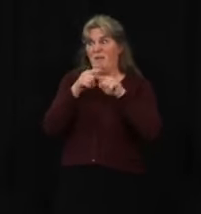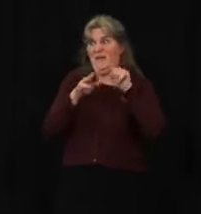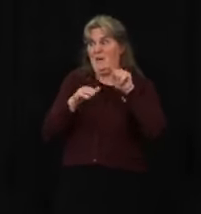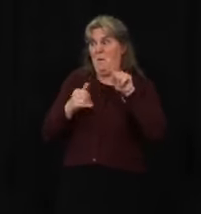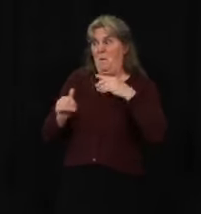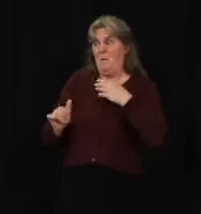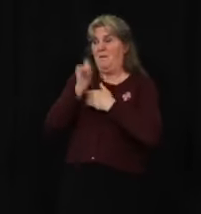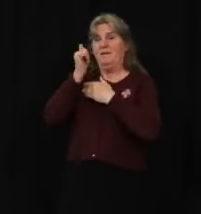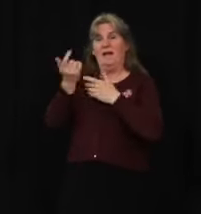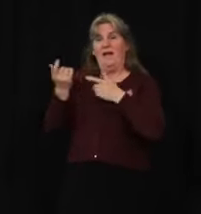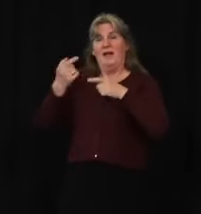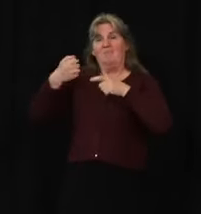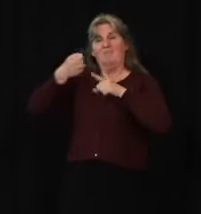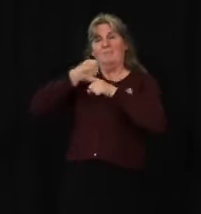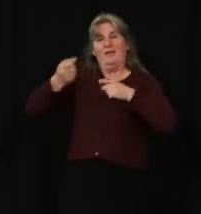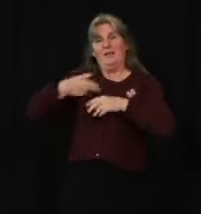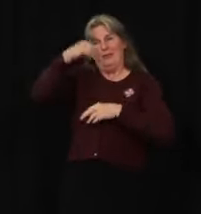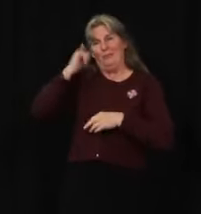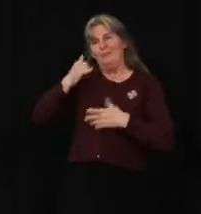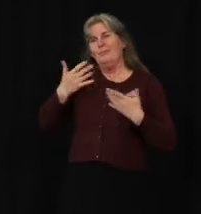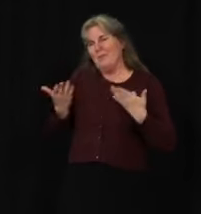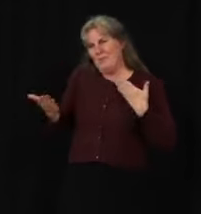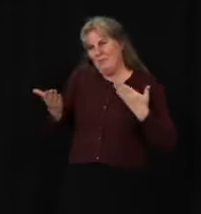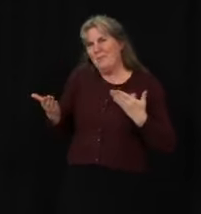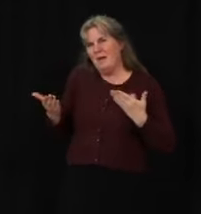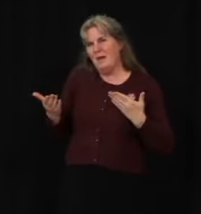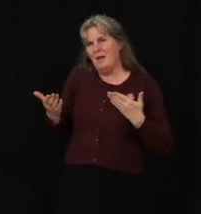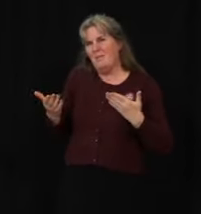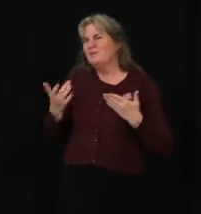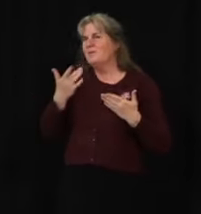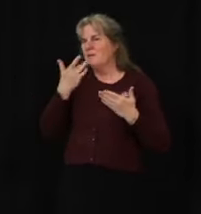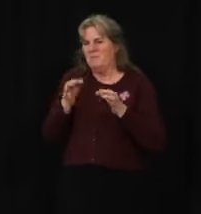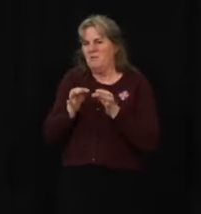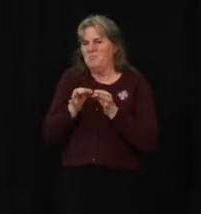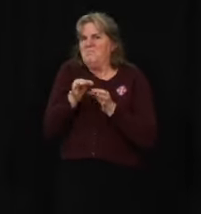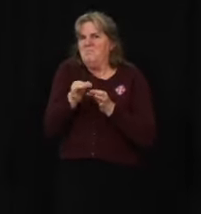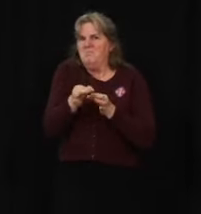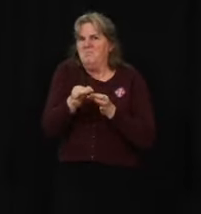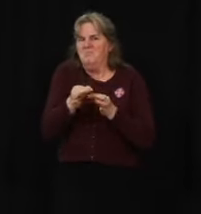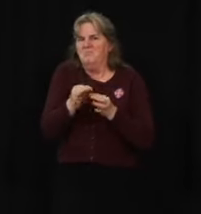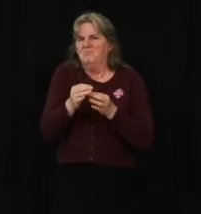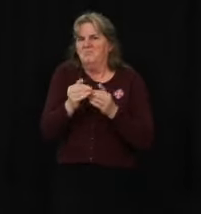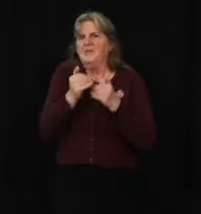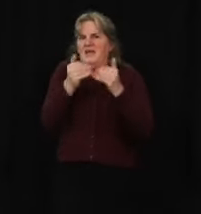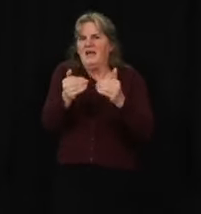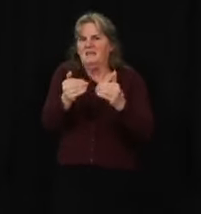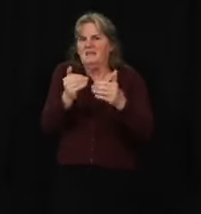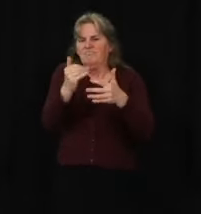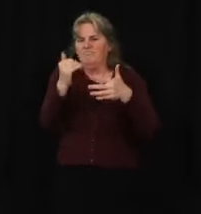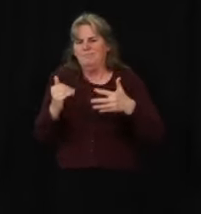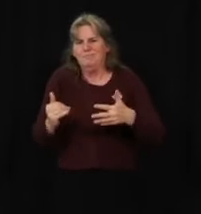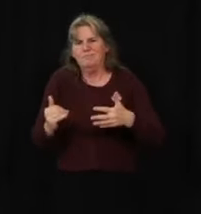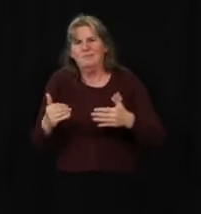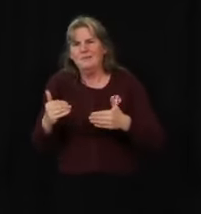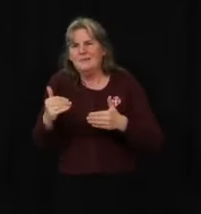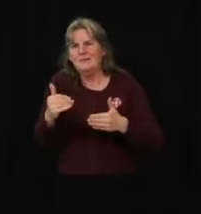travel to now under this plan, and I guess how do you decide which places are okay for people